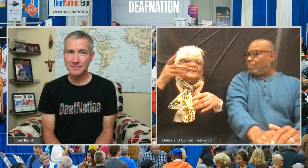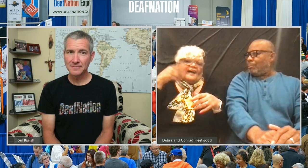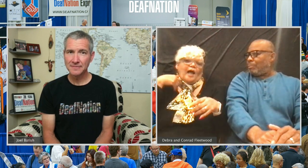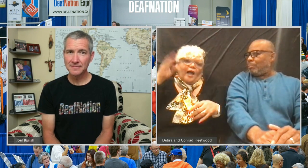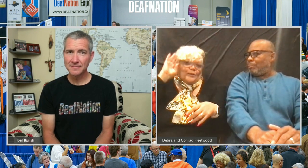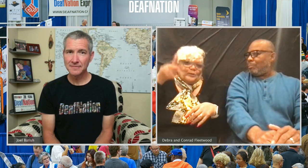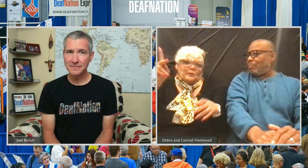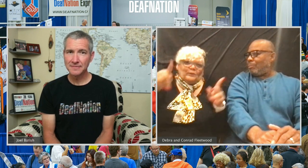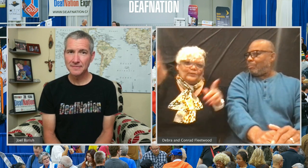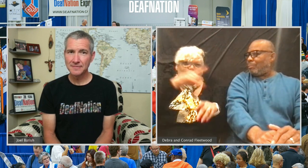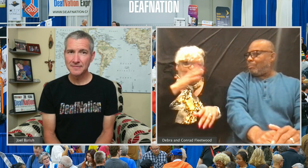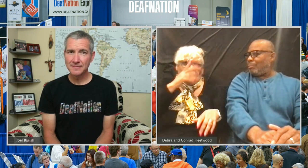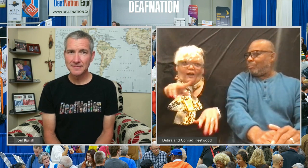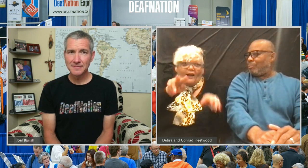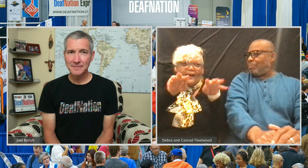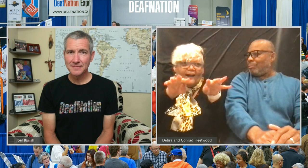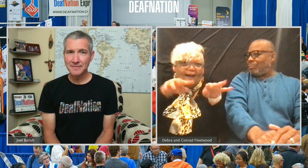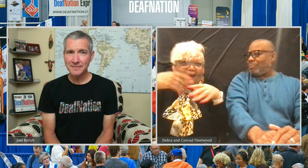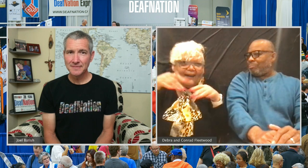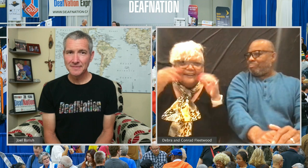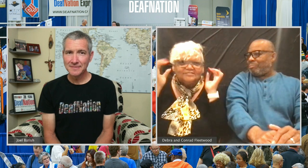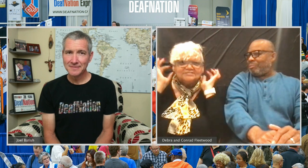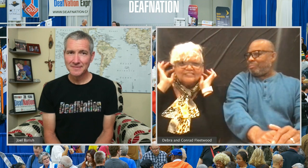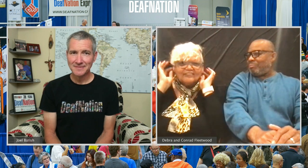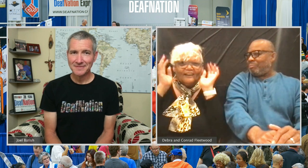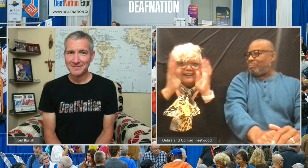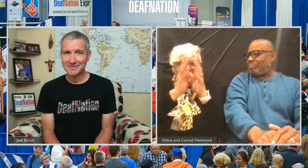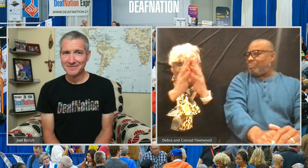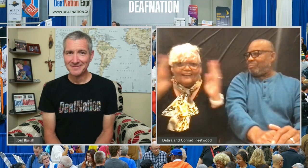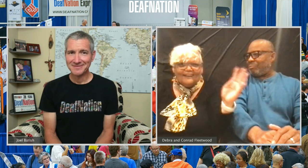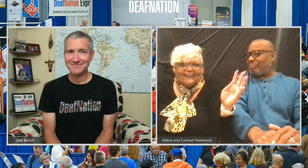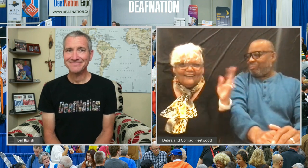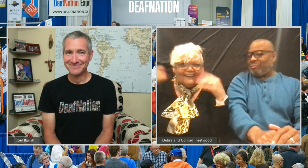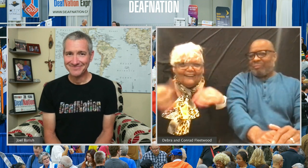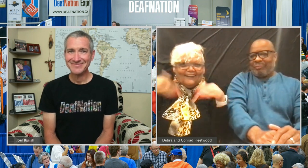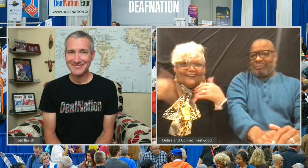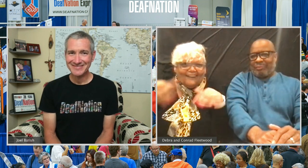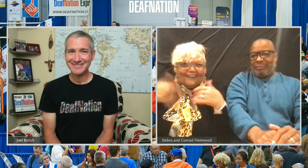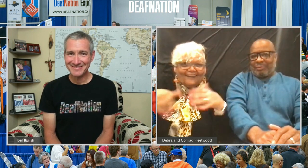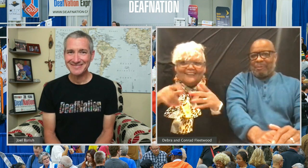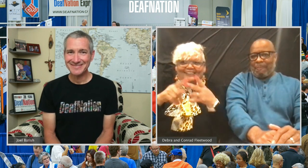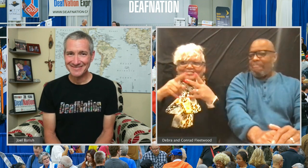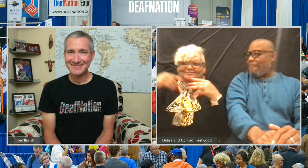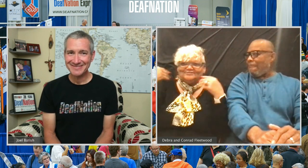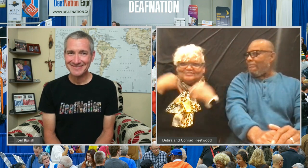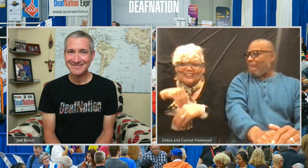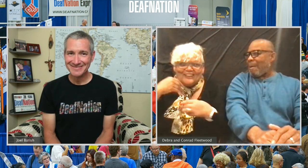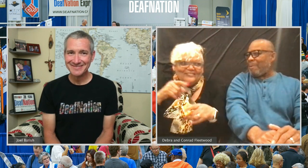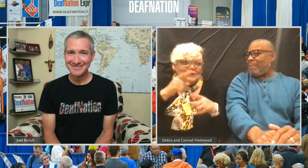I know people will be amazed by all the jewelry, scarves,